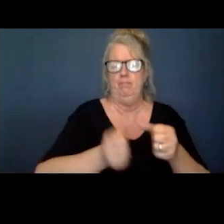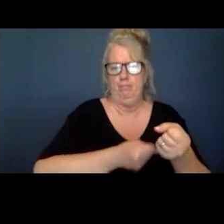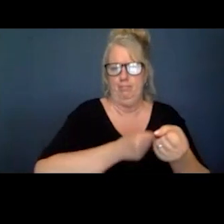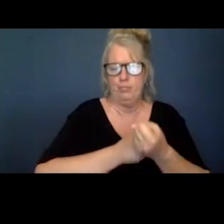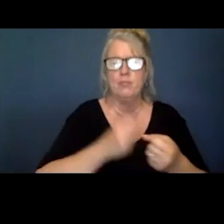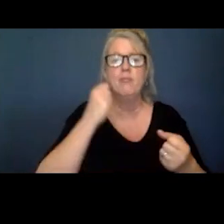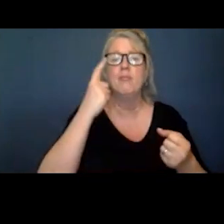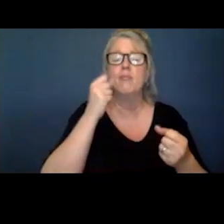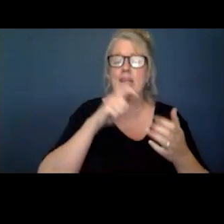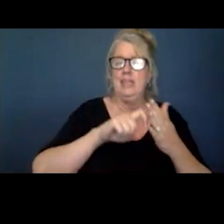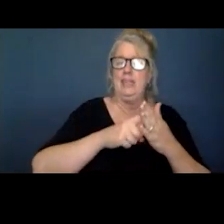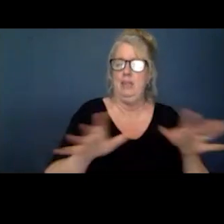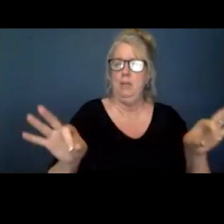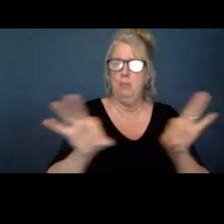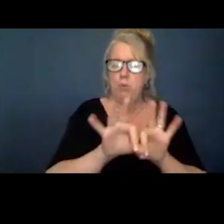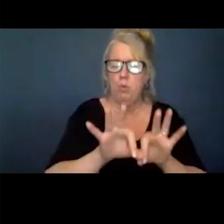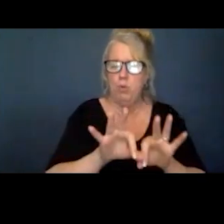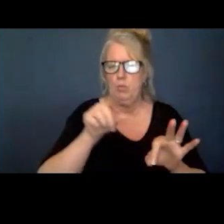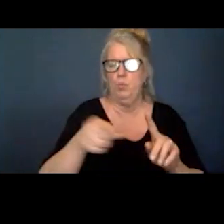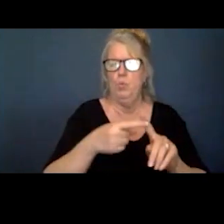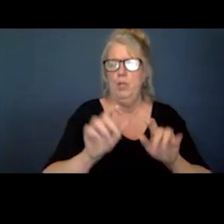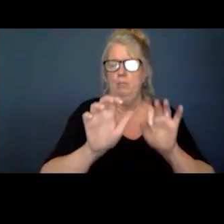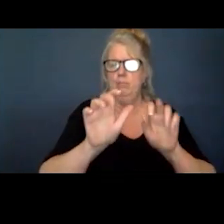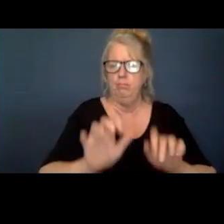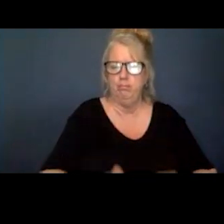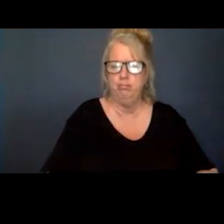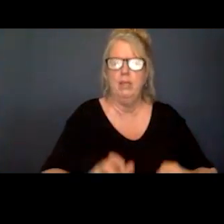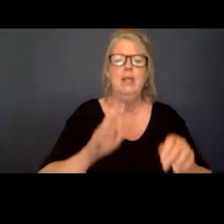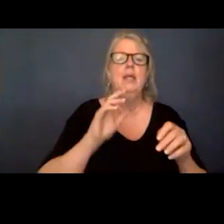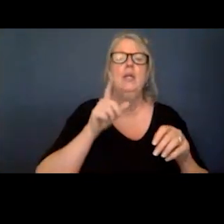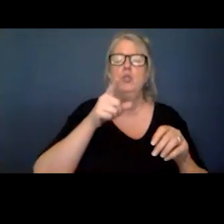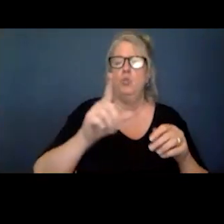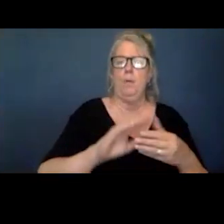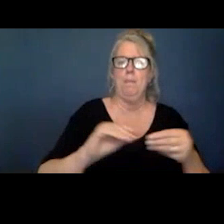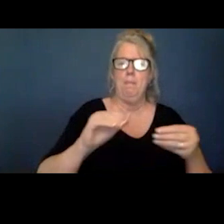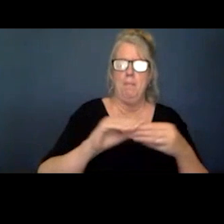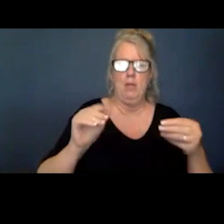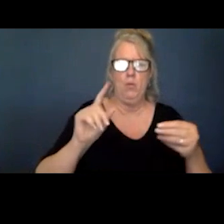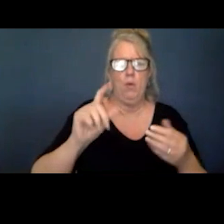takeaway here as you craft your value proposition is that your message should help participants see